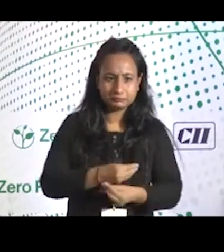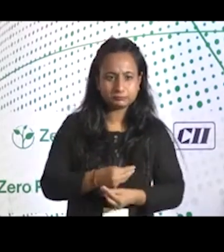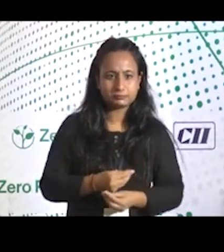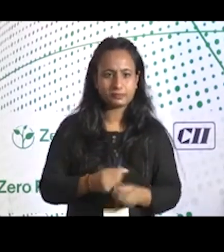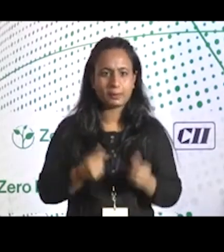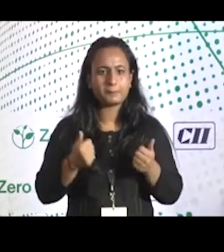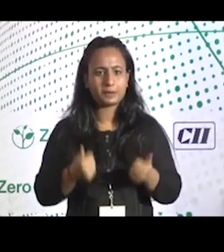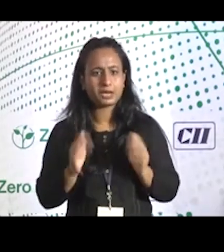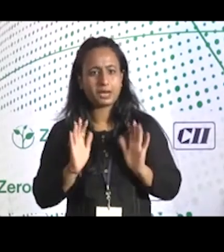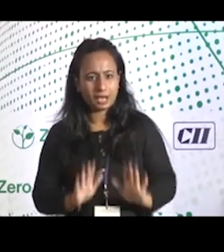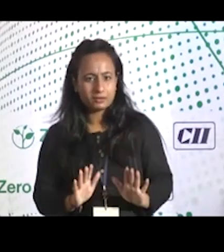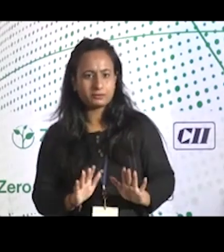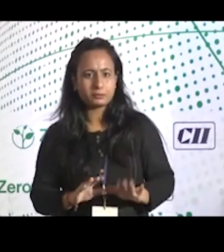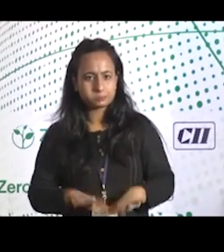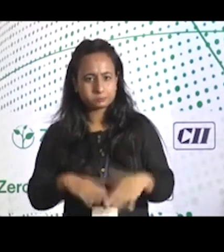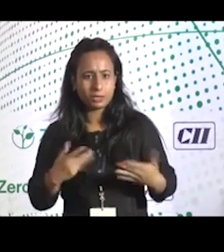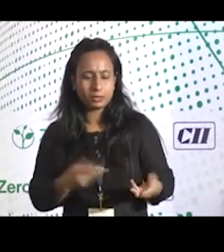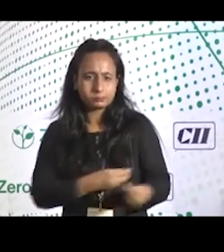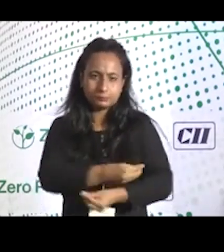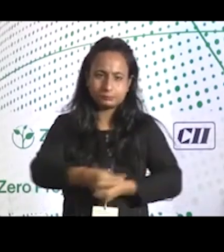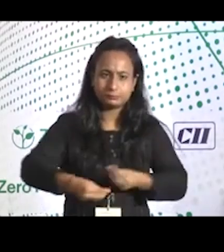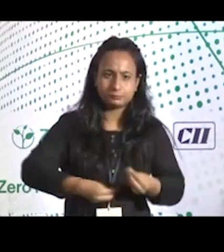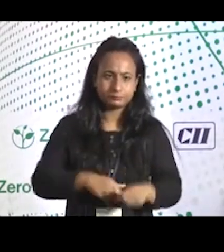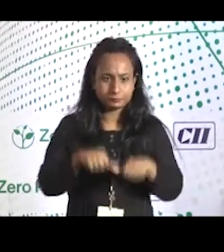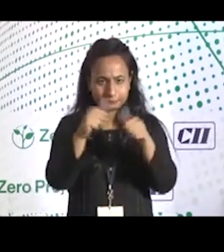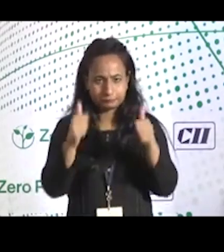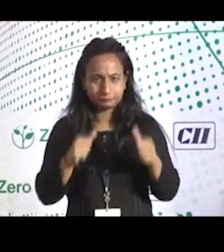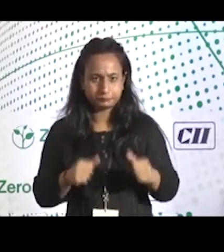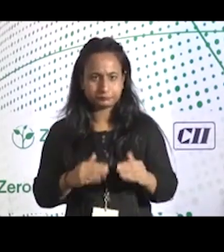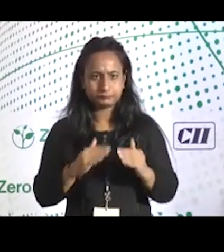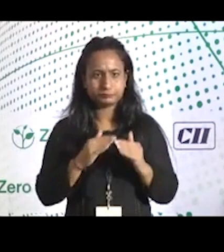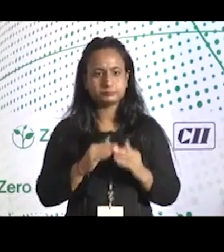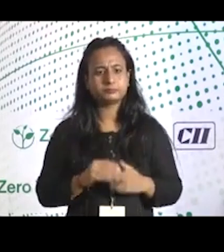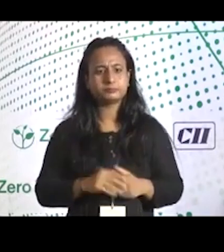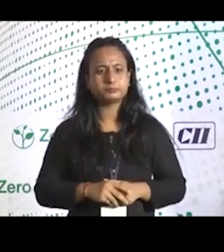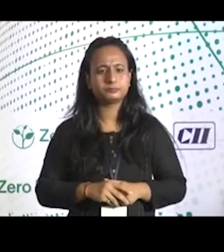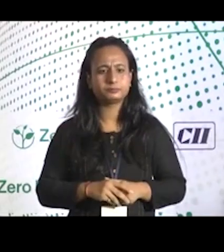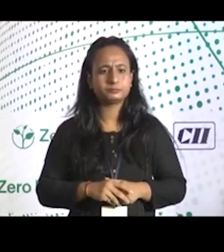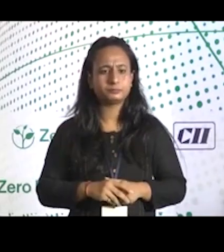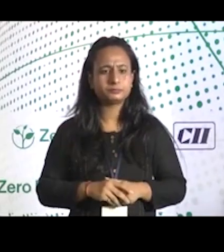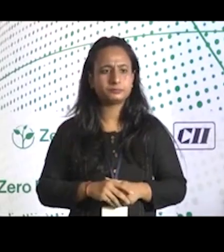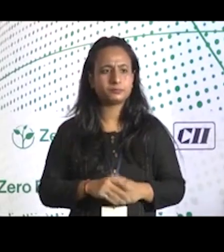There are effective business models to be had in this with this segment of users.